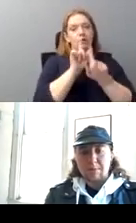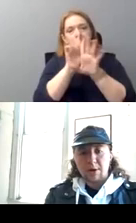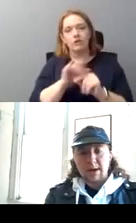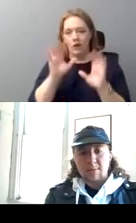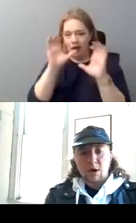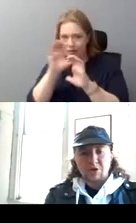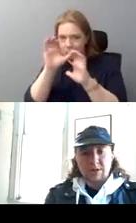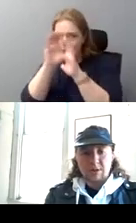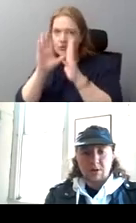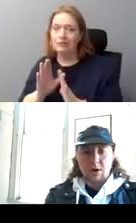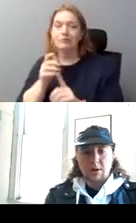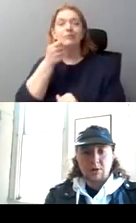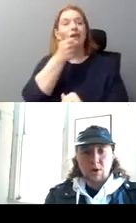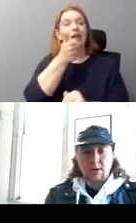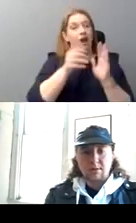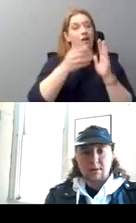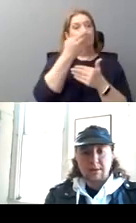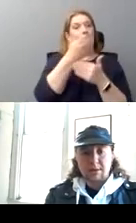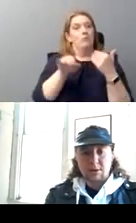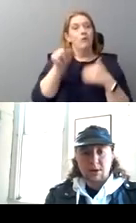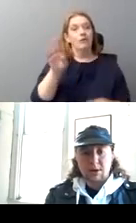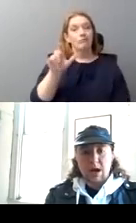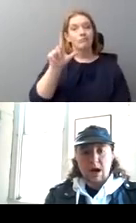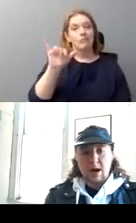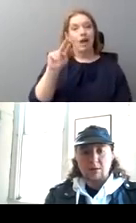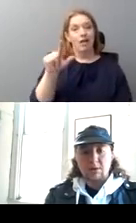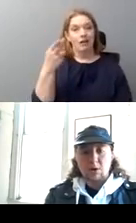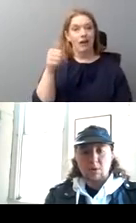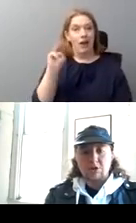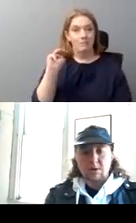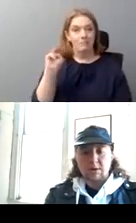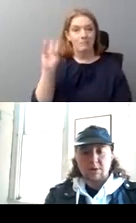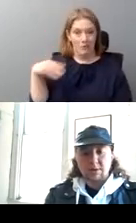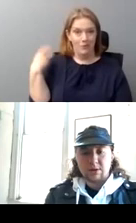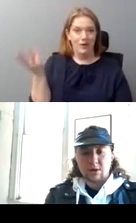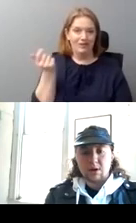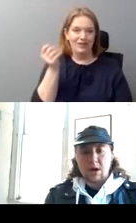Bellingham, Washington on August 20th, 1930, Ireland always showed an interest in art